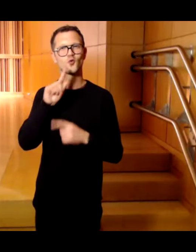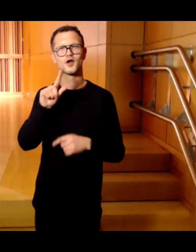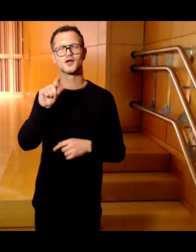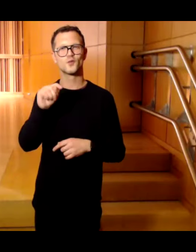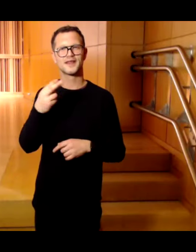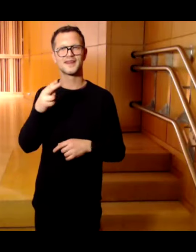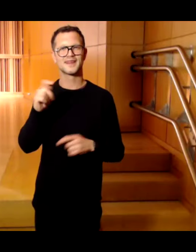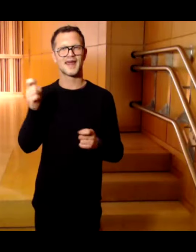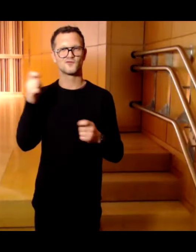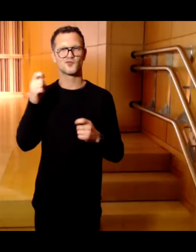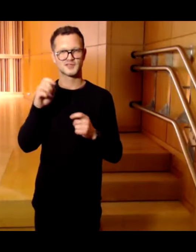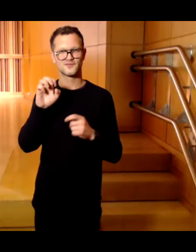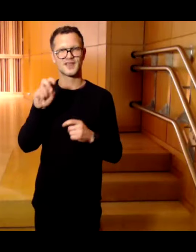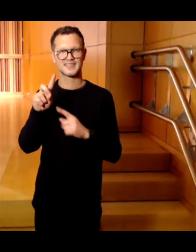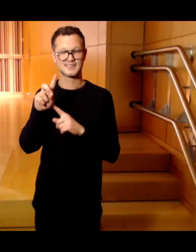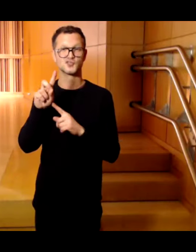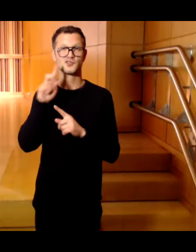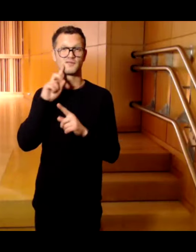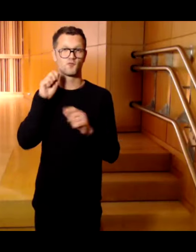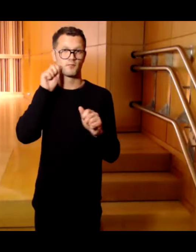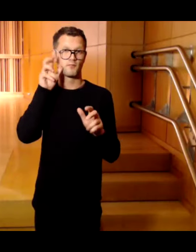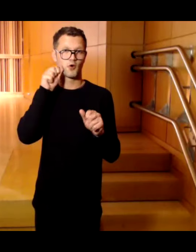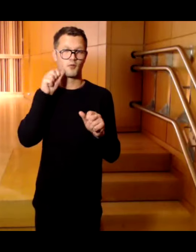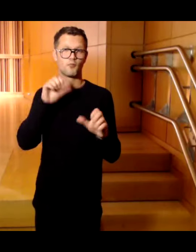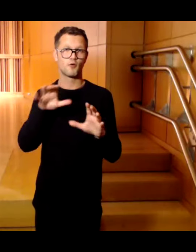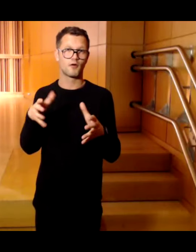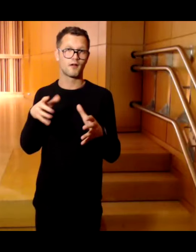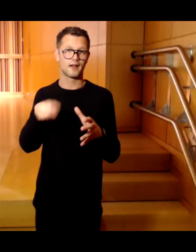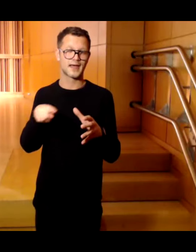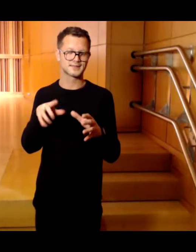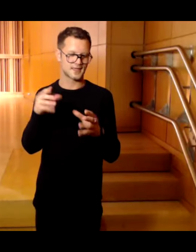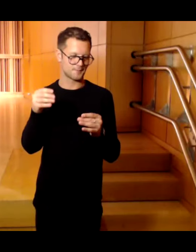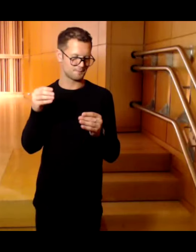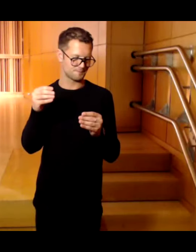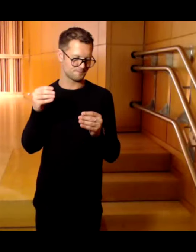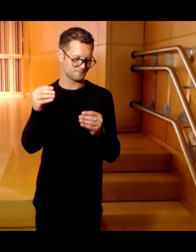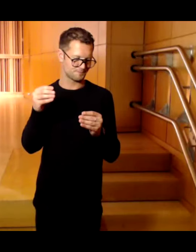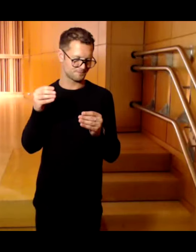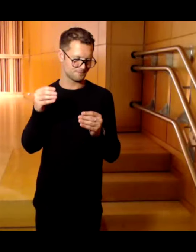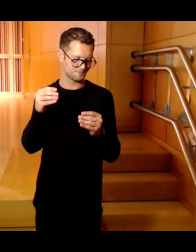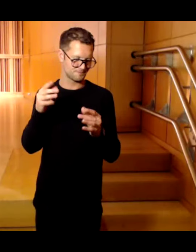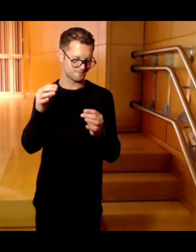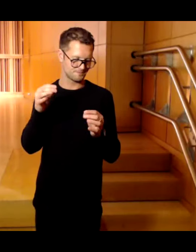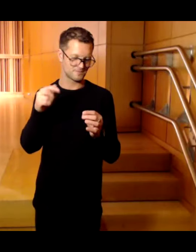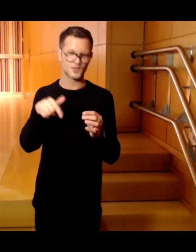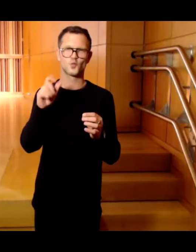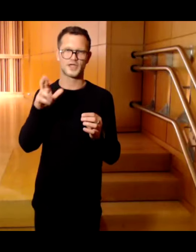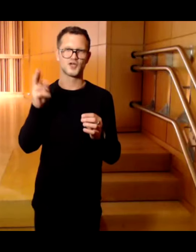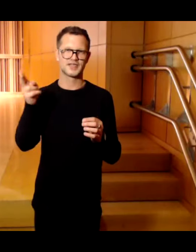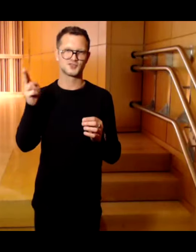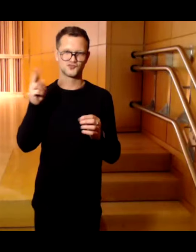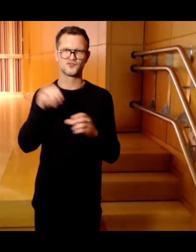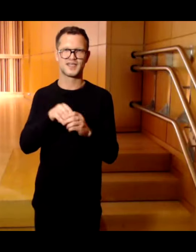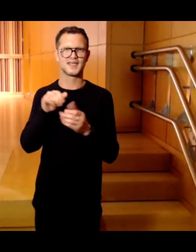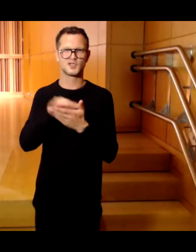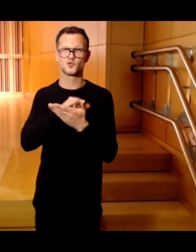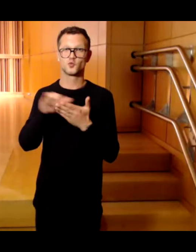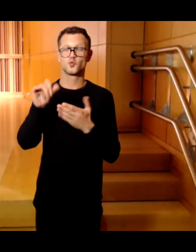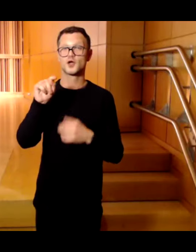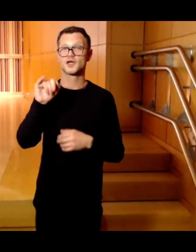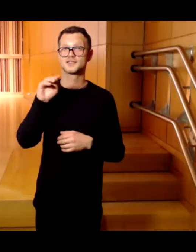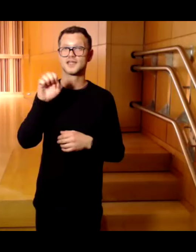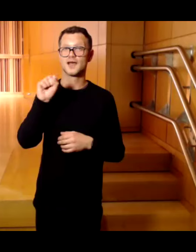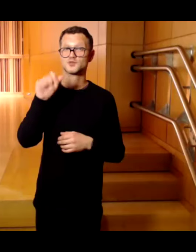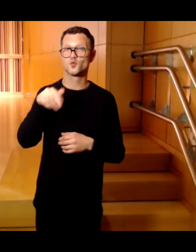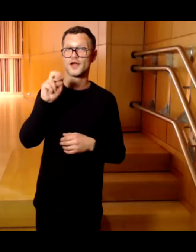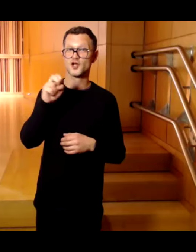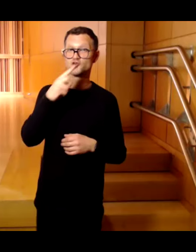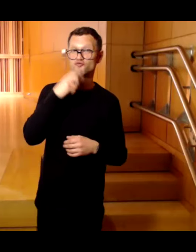Senator Delaney's remarkable class. workable work of, uh, queer history in New York, Times Square Red, Times Square Blue.